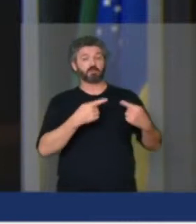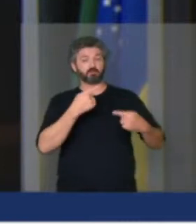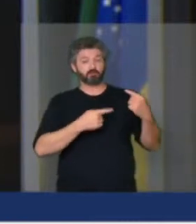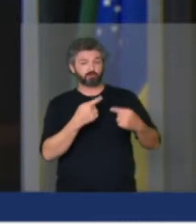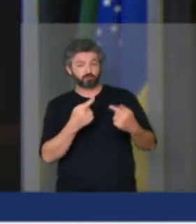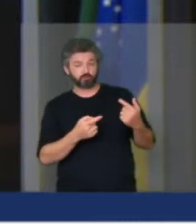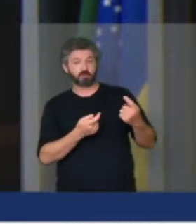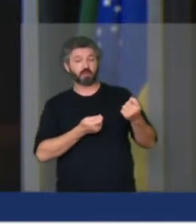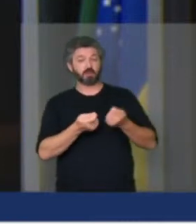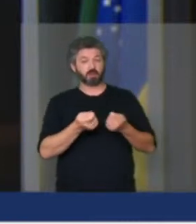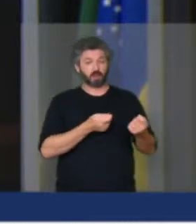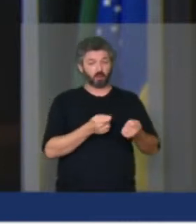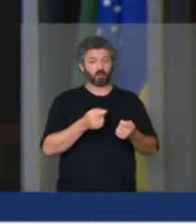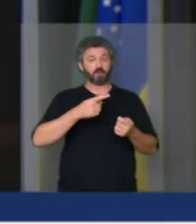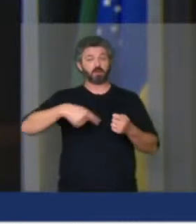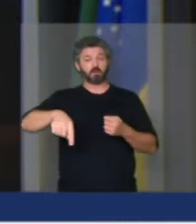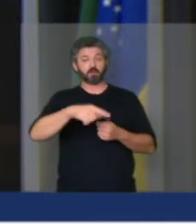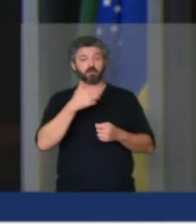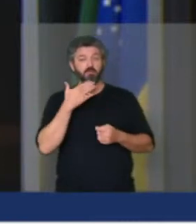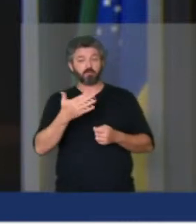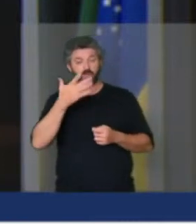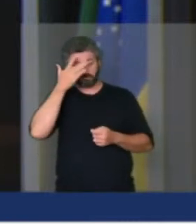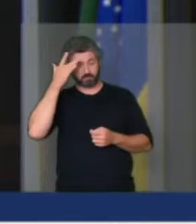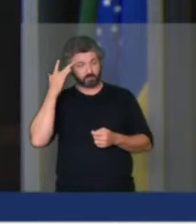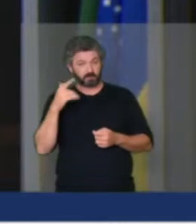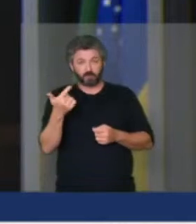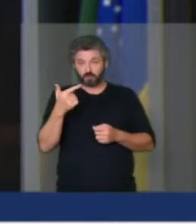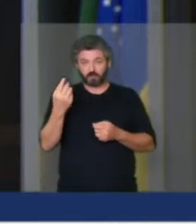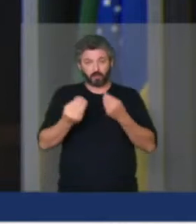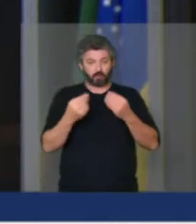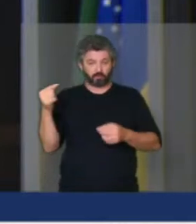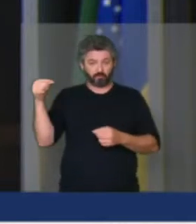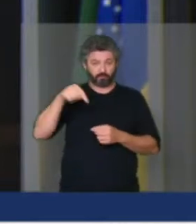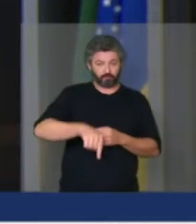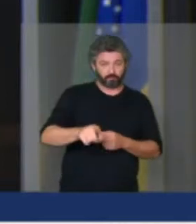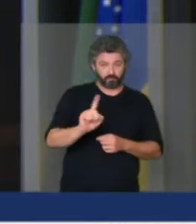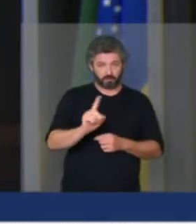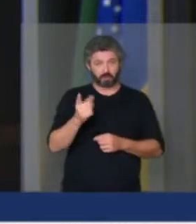VIM AQUI, QUE NÃO TÊM RECURSO, LÁ NA MINHA REGIÃO NÓS ESTAMOS... JÁ NEGOCIAMOS COM 31 HOSPITAL E ESTAMOS